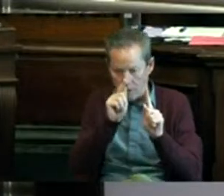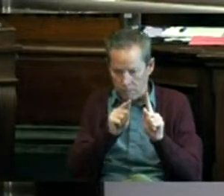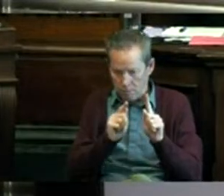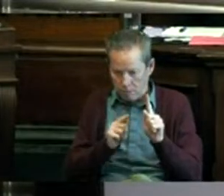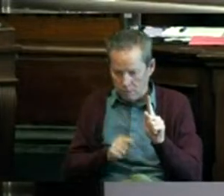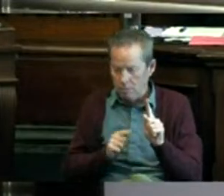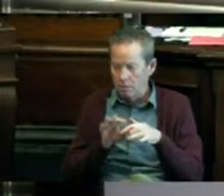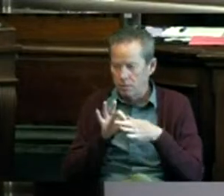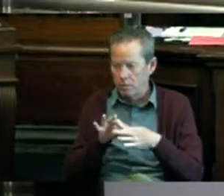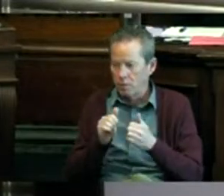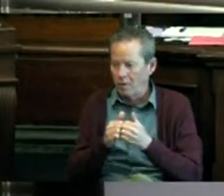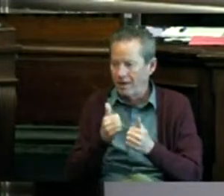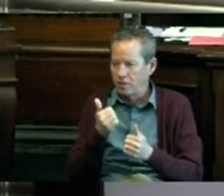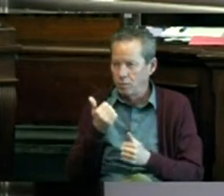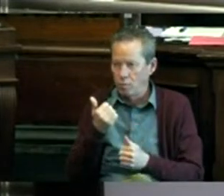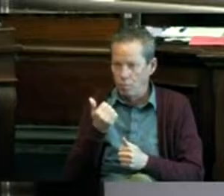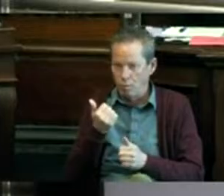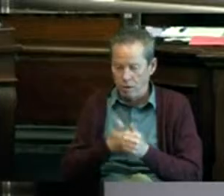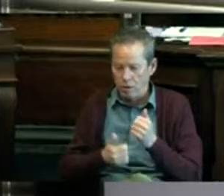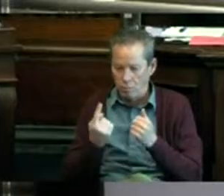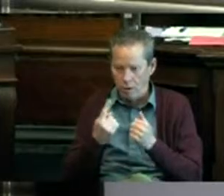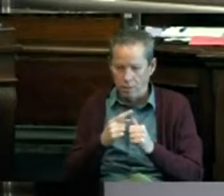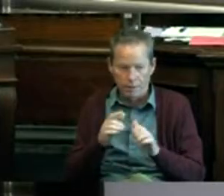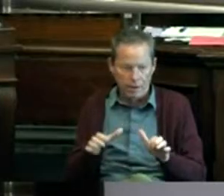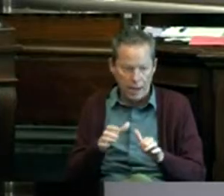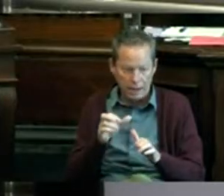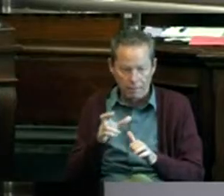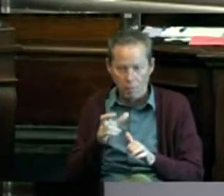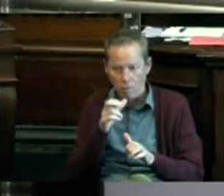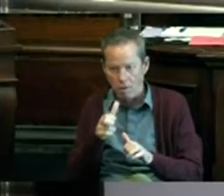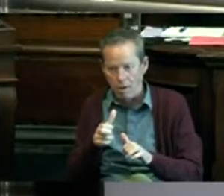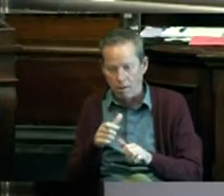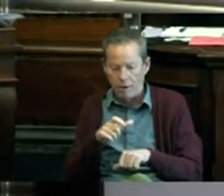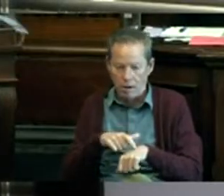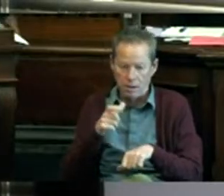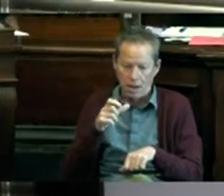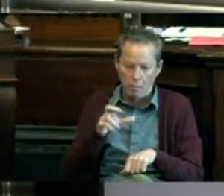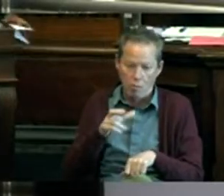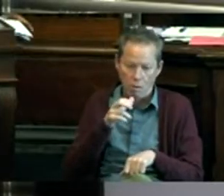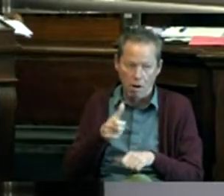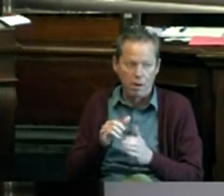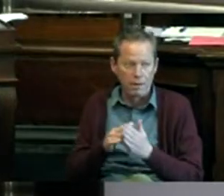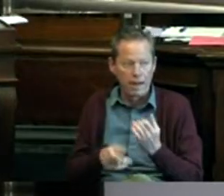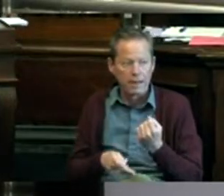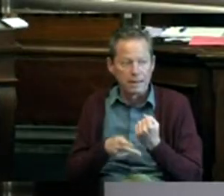projects are doing by the color of the dot associated with each